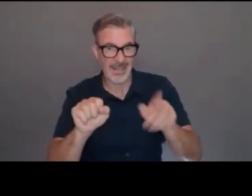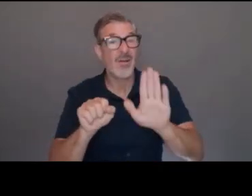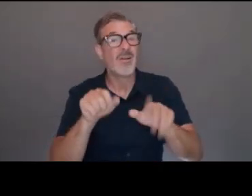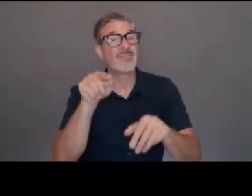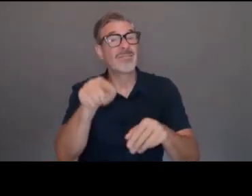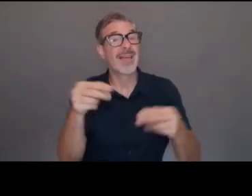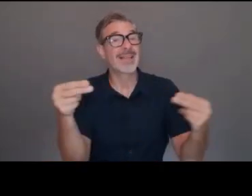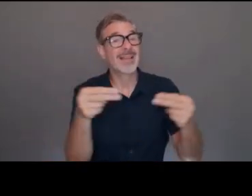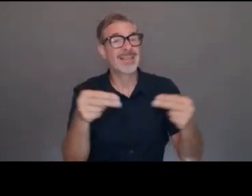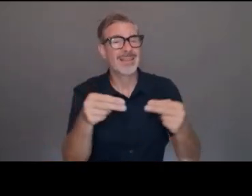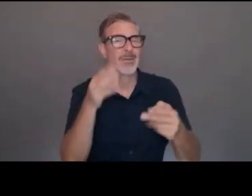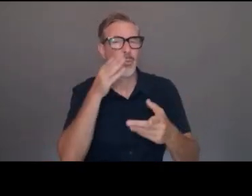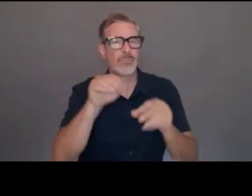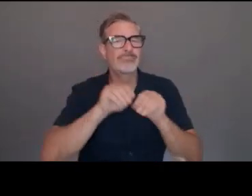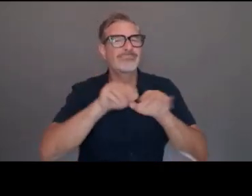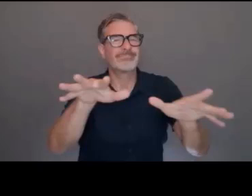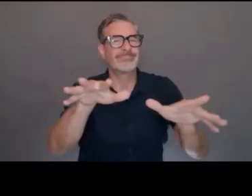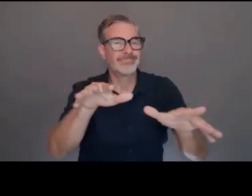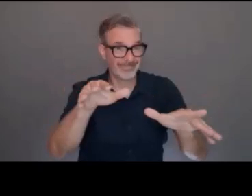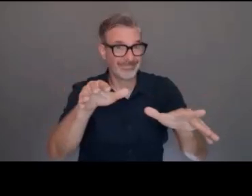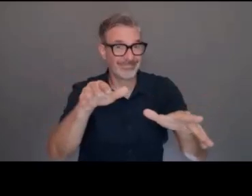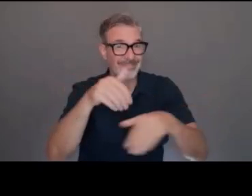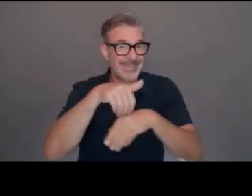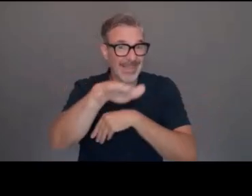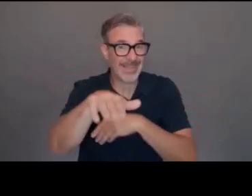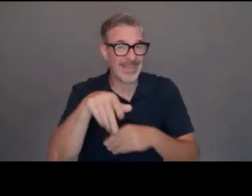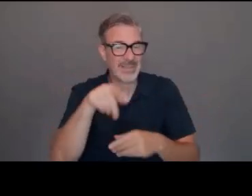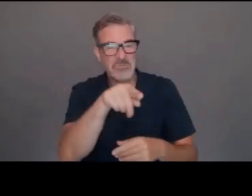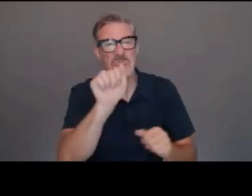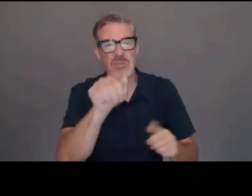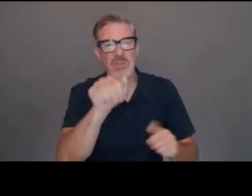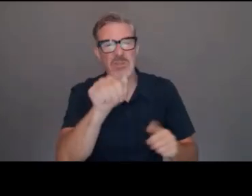and give yourself some time to explore some of these options.